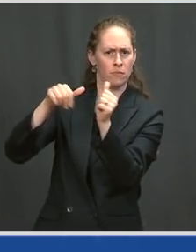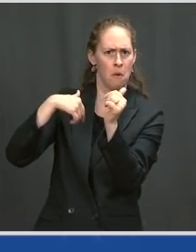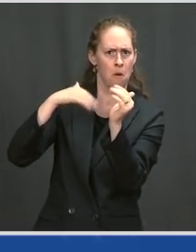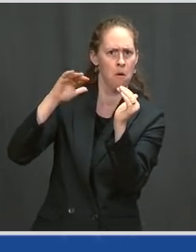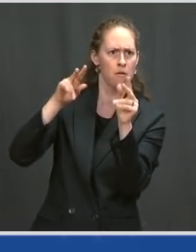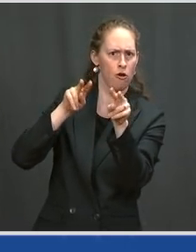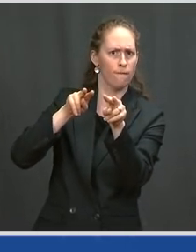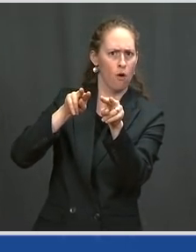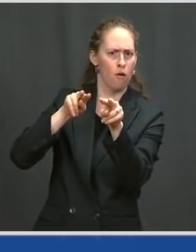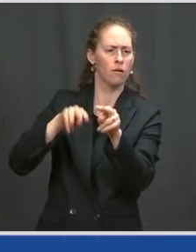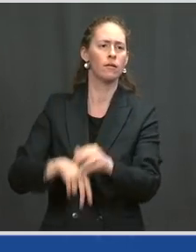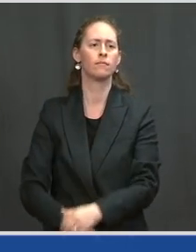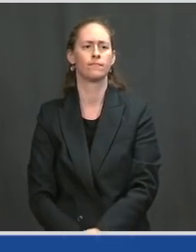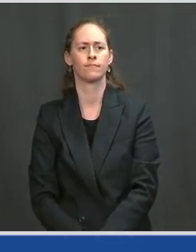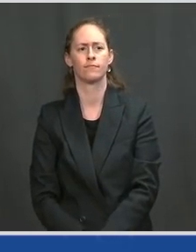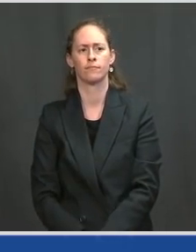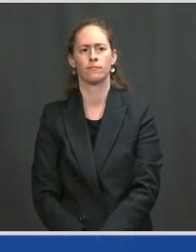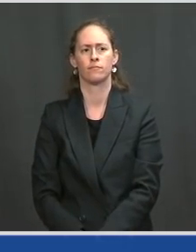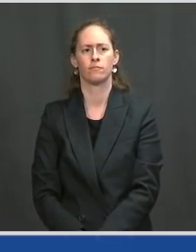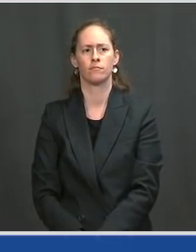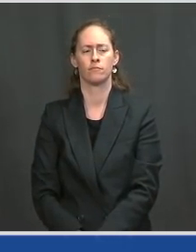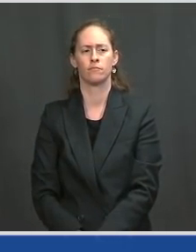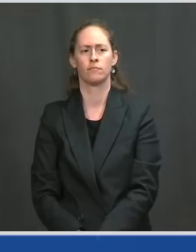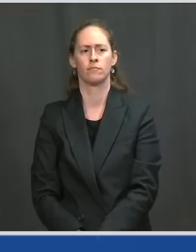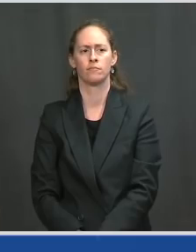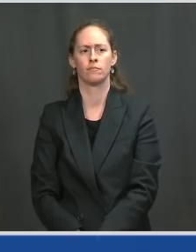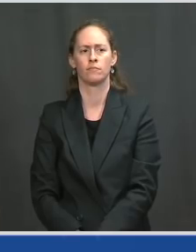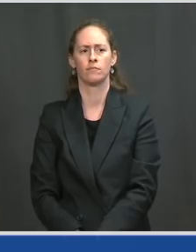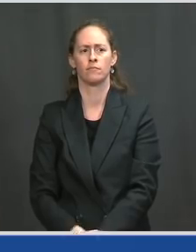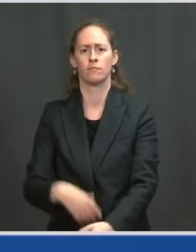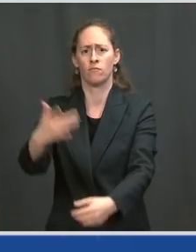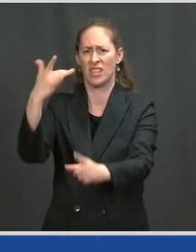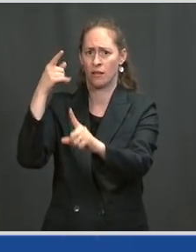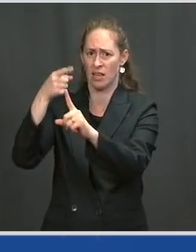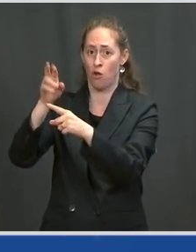and it's a criminal act, obviously. The FBI released details of the attack